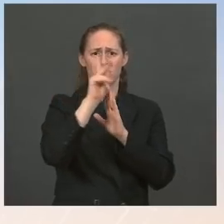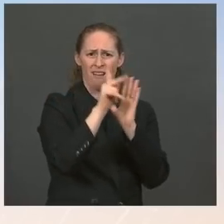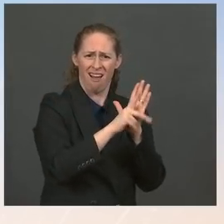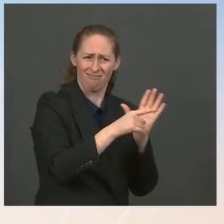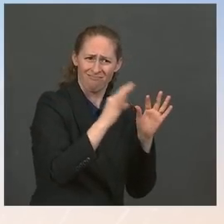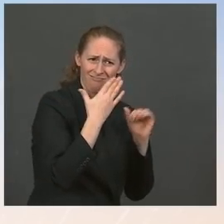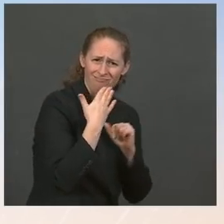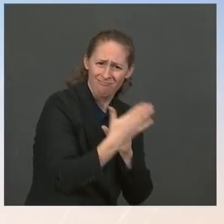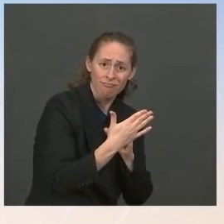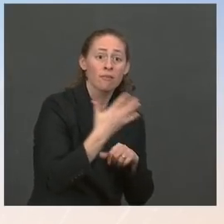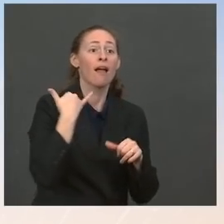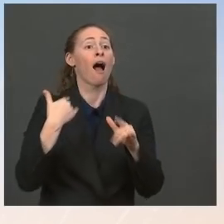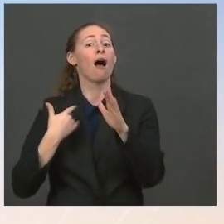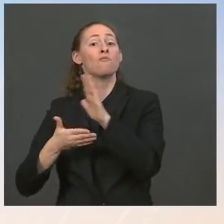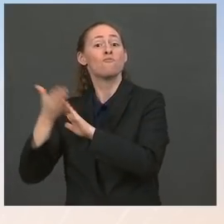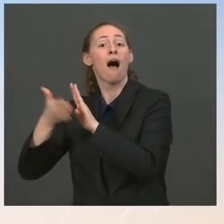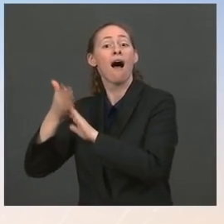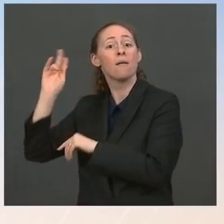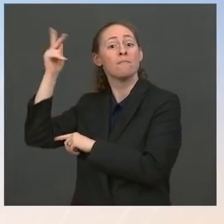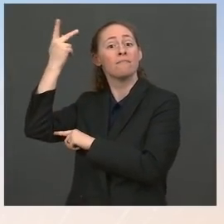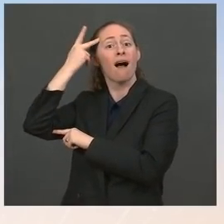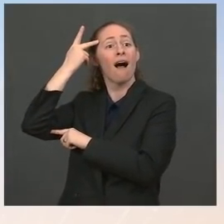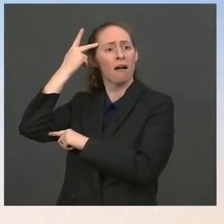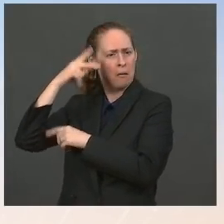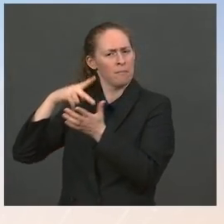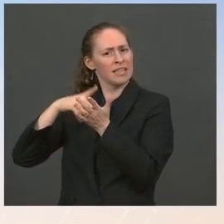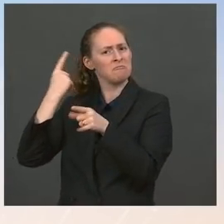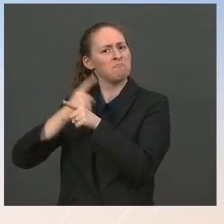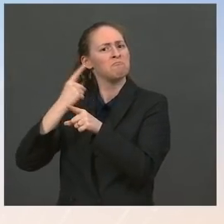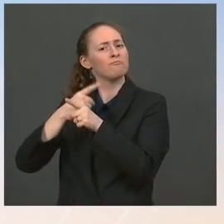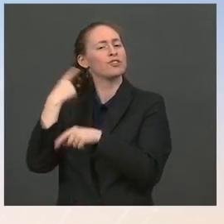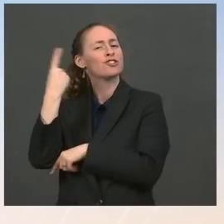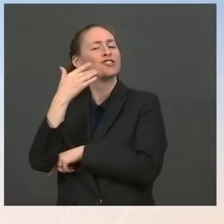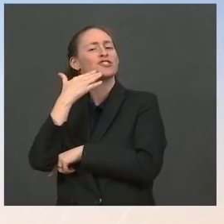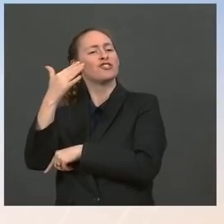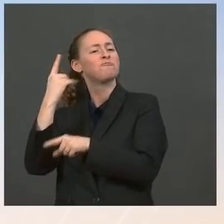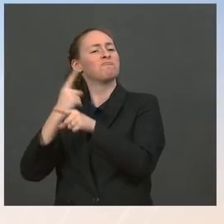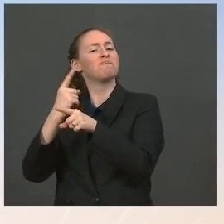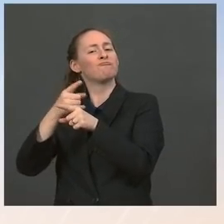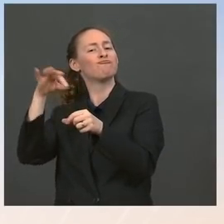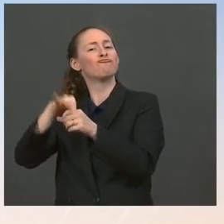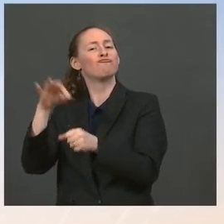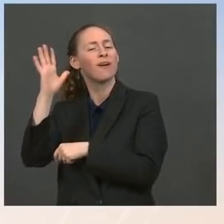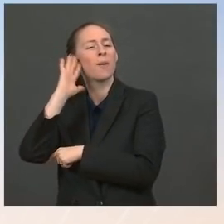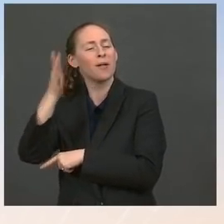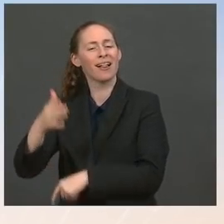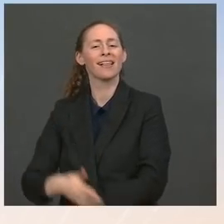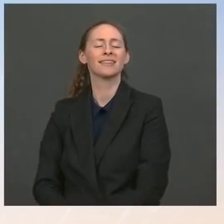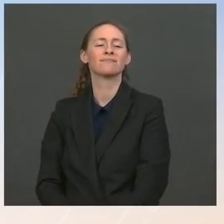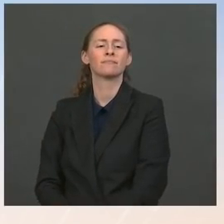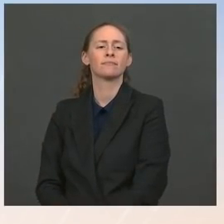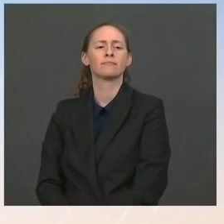and these jobs for their communities. But I think that's just clear on its face from it being such good legislation. Ms. Jean-Pierre: Go ahead.